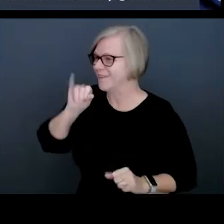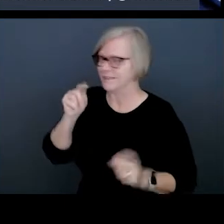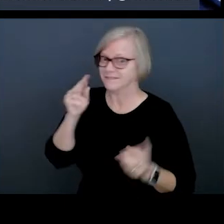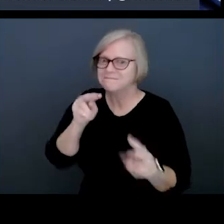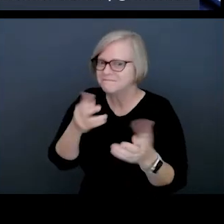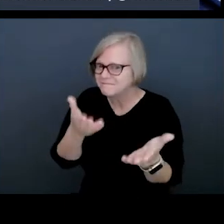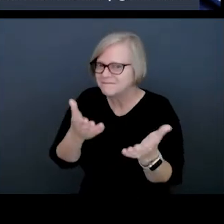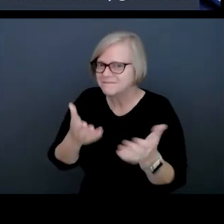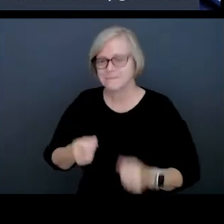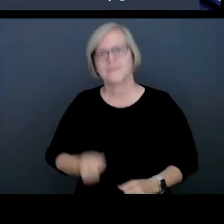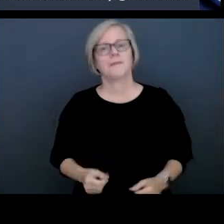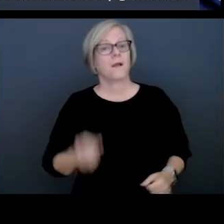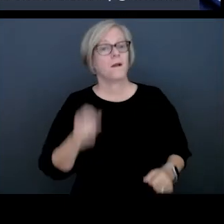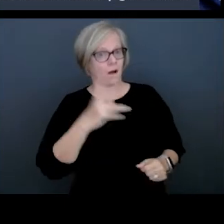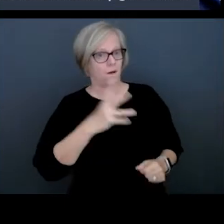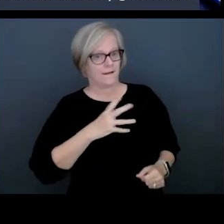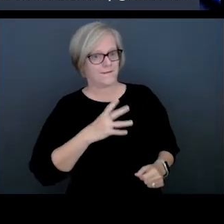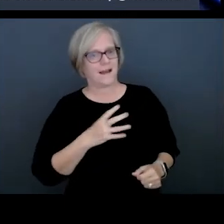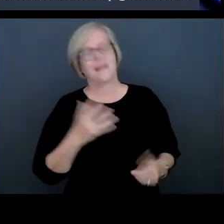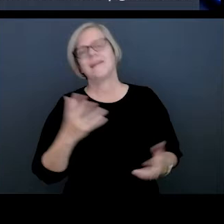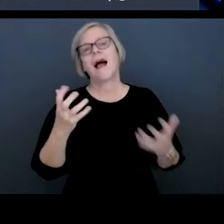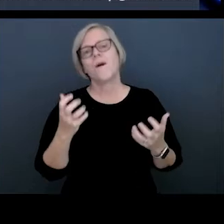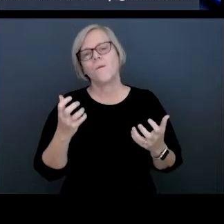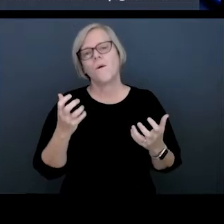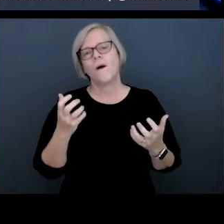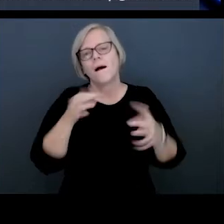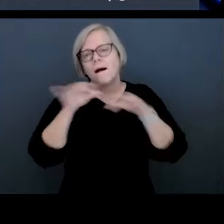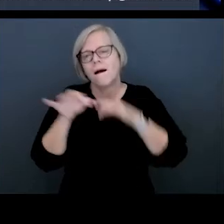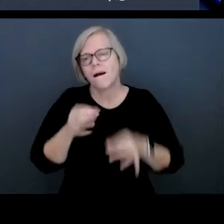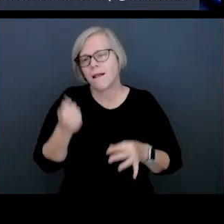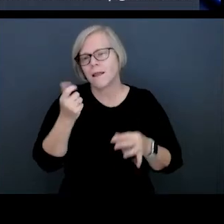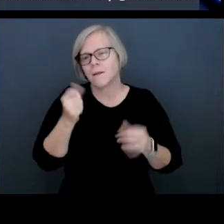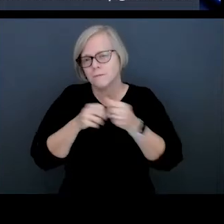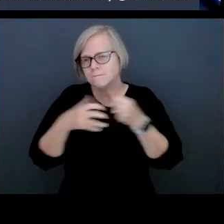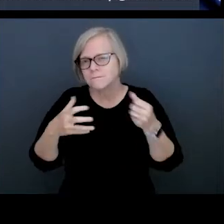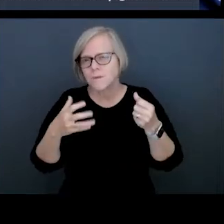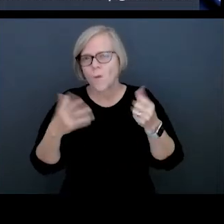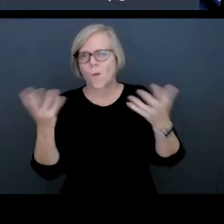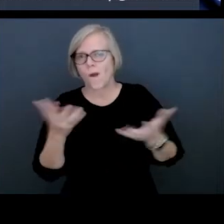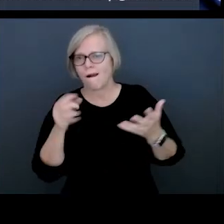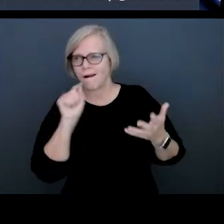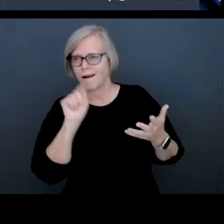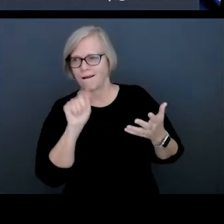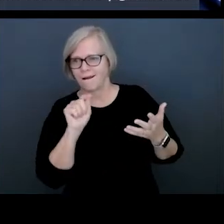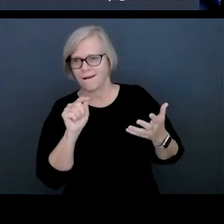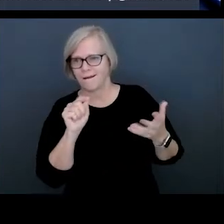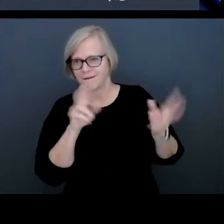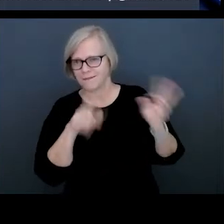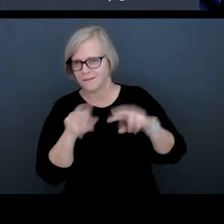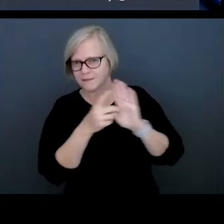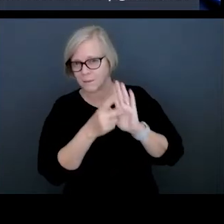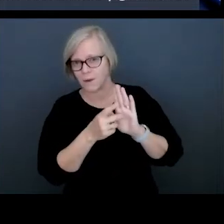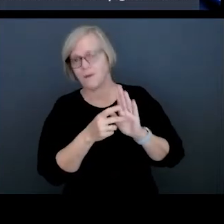Well, I wanna give some context of what we're gonna be looking at today. So on the right-hand side,